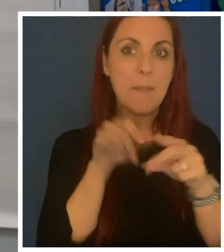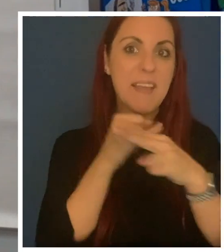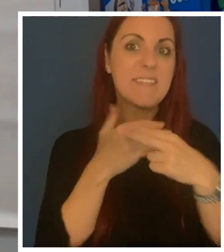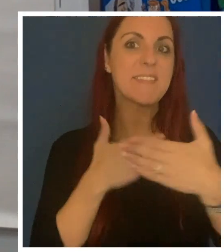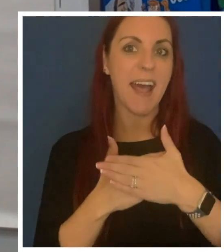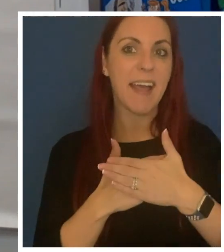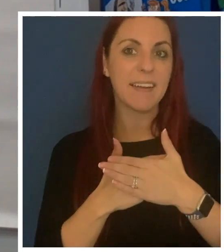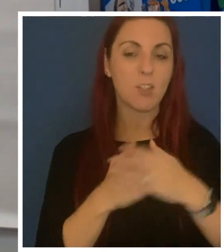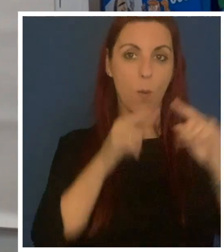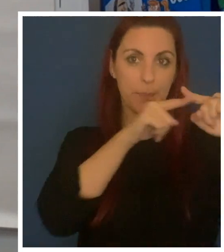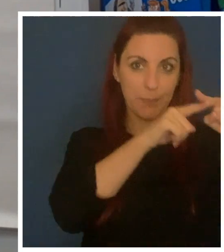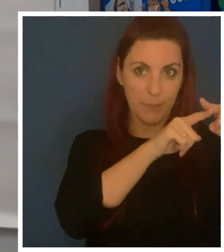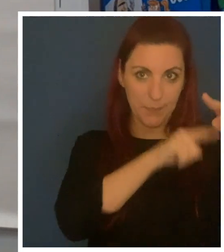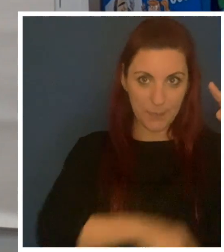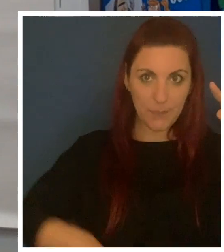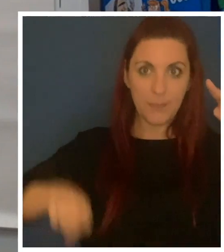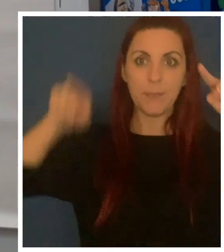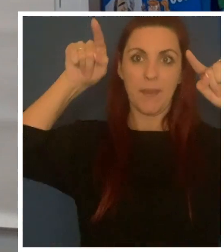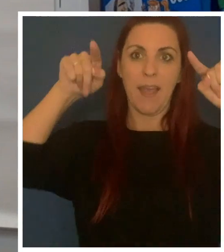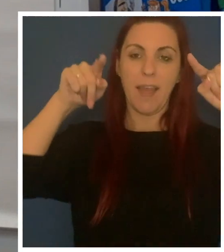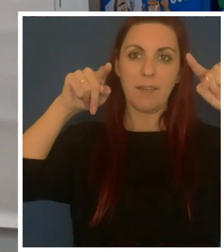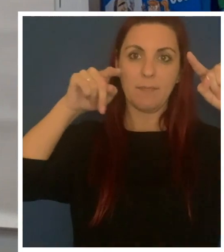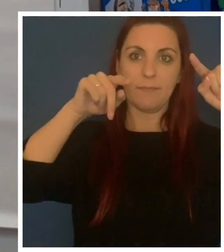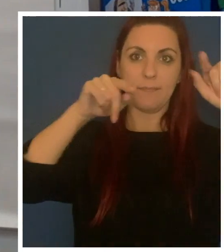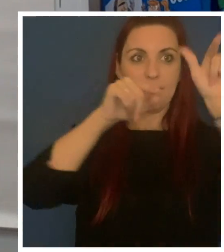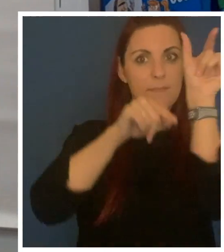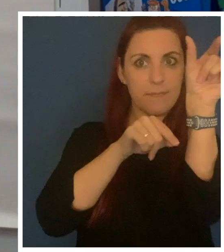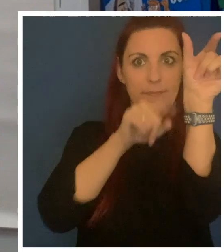because a lot of dogs they have -- their fur is one colour but their tummy is a